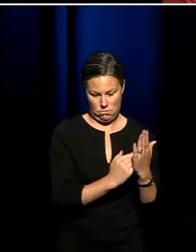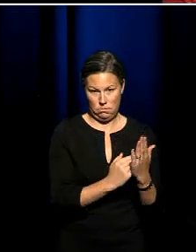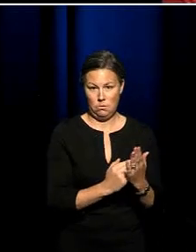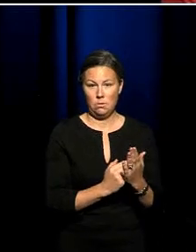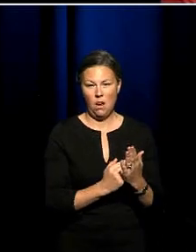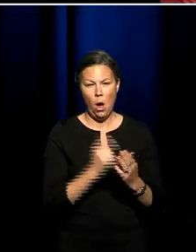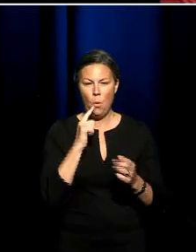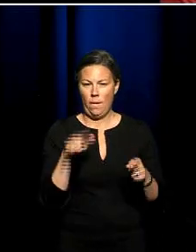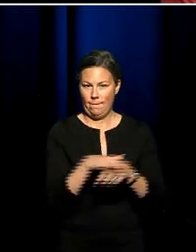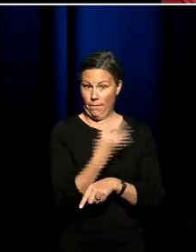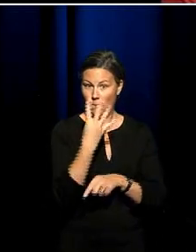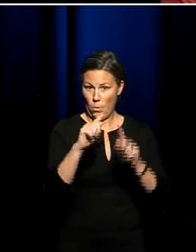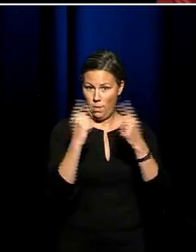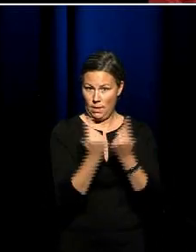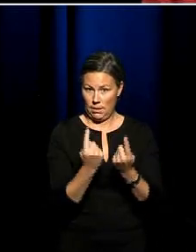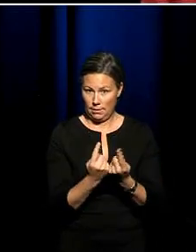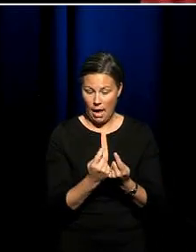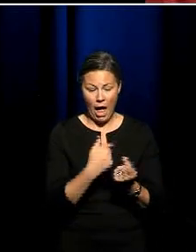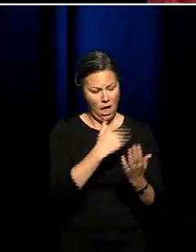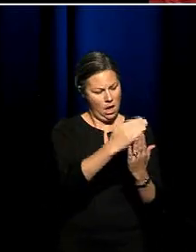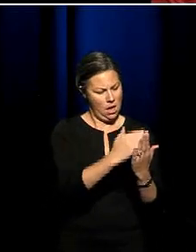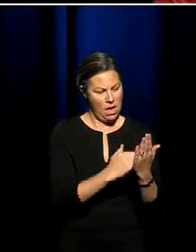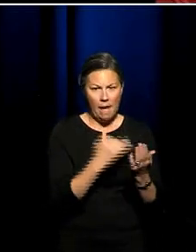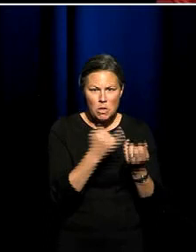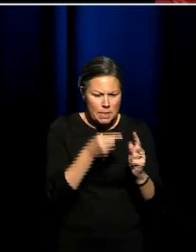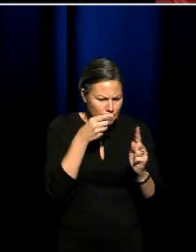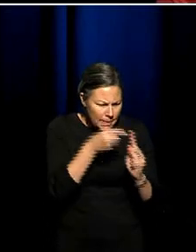Reference are extraordinarily broad. Among other things we are required to